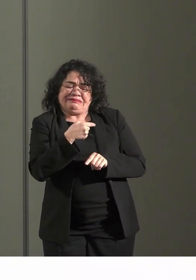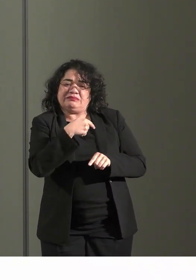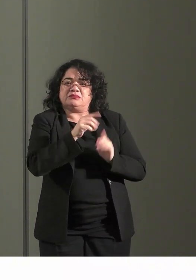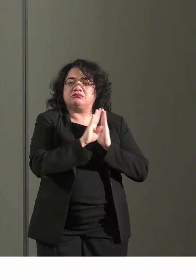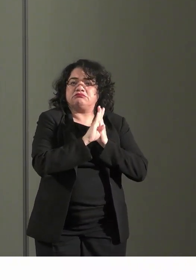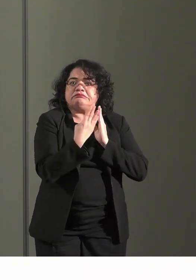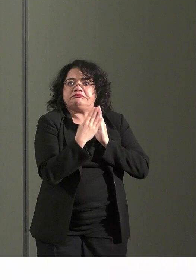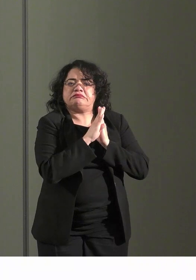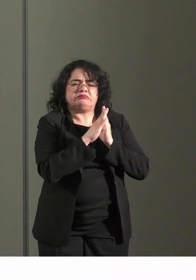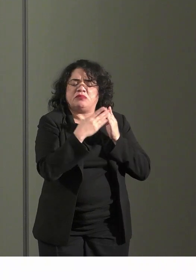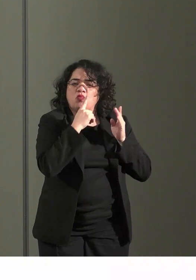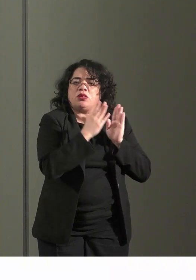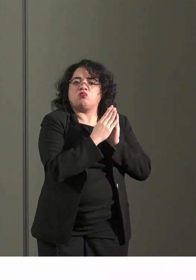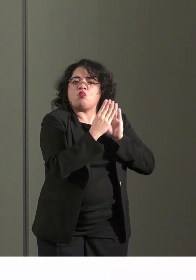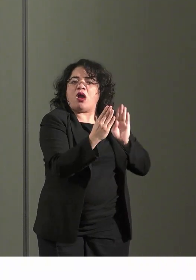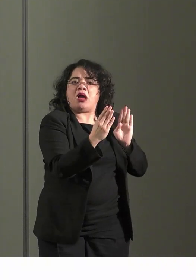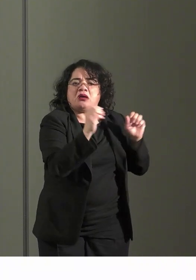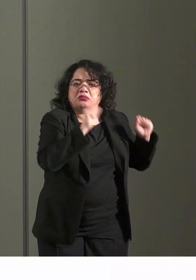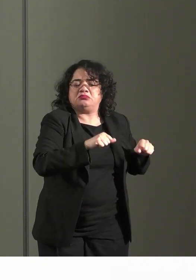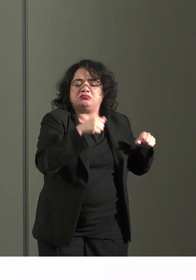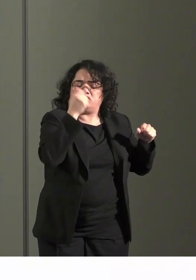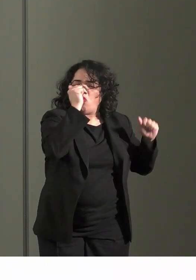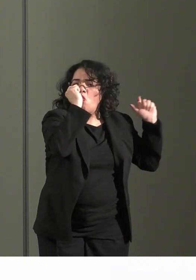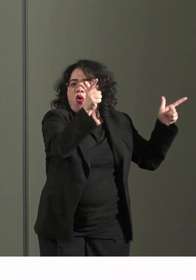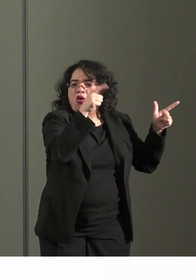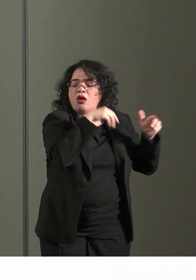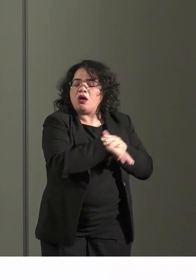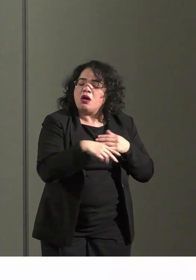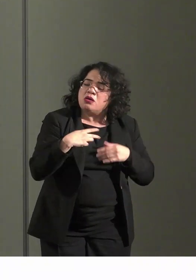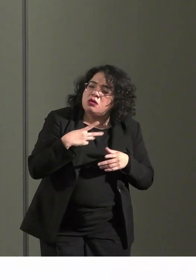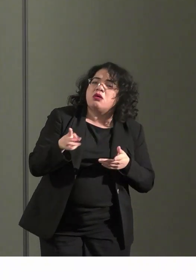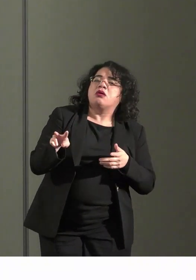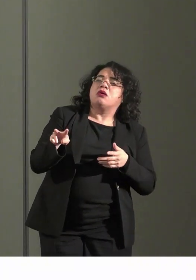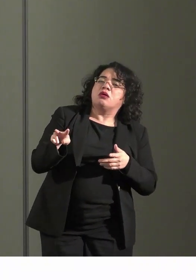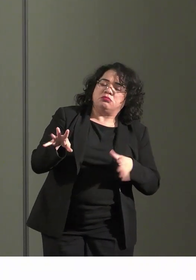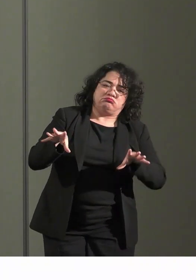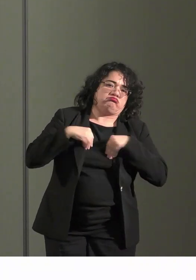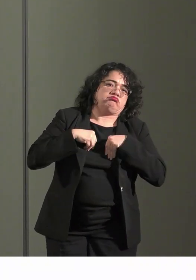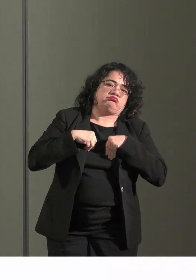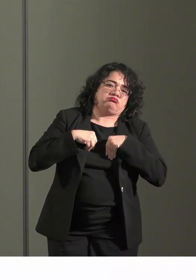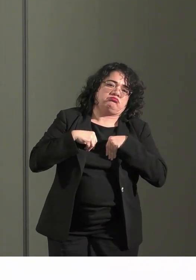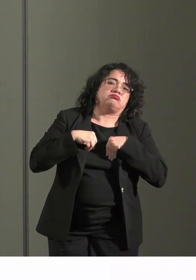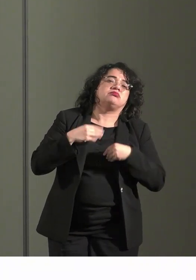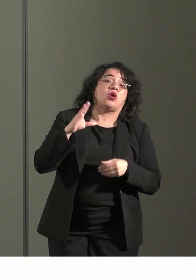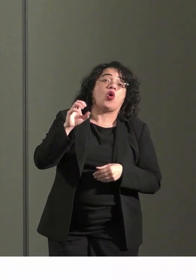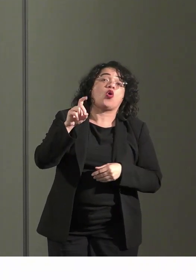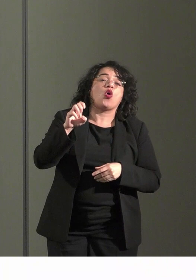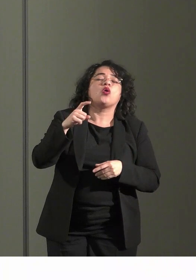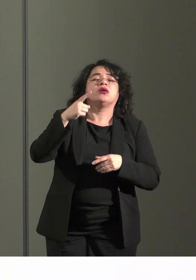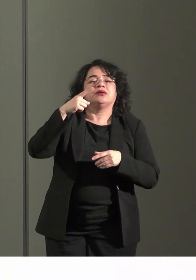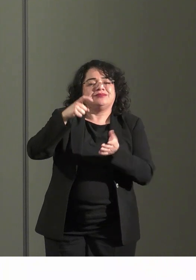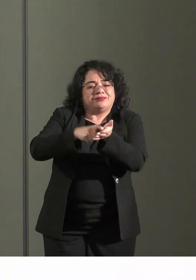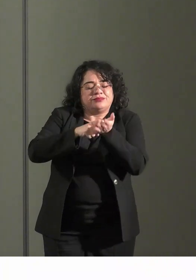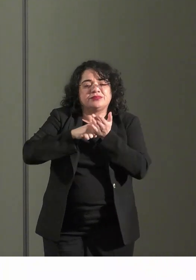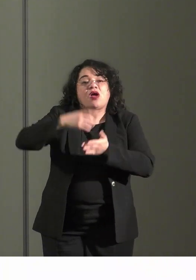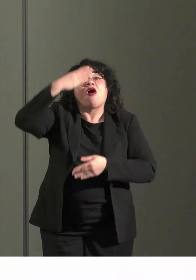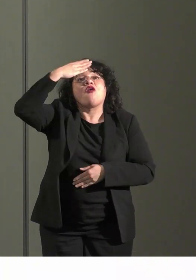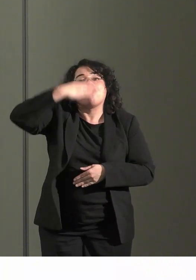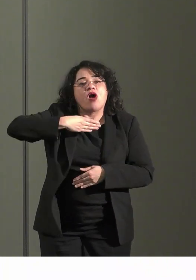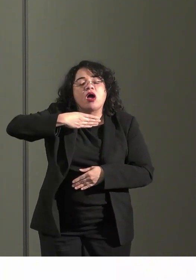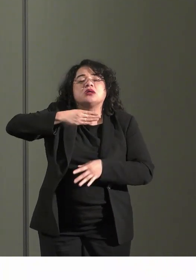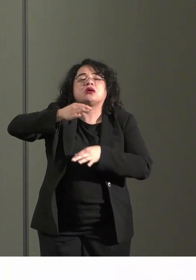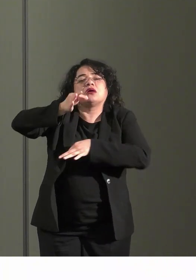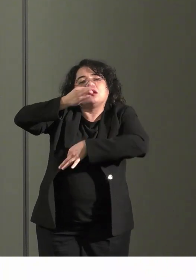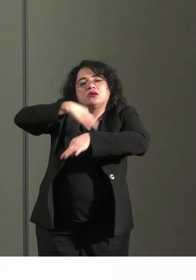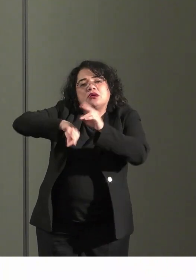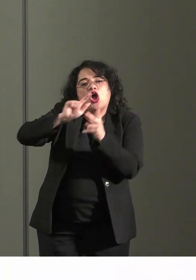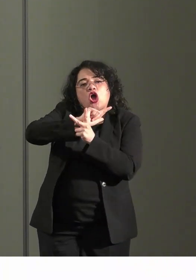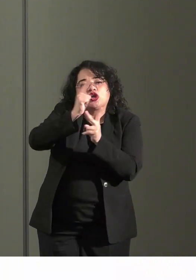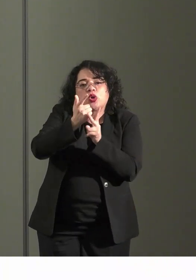that is approach we are taking. The code allows to make the alternative approach going forward. Our